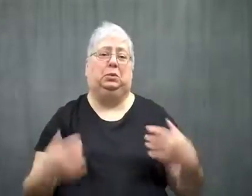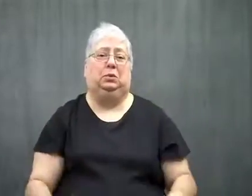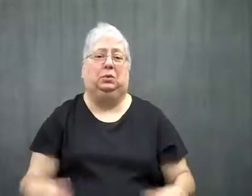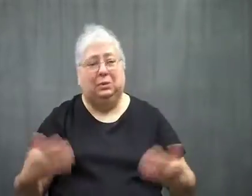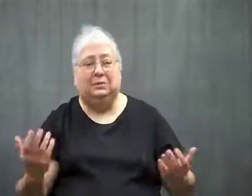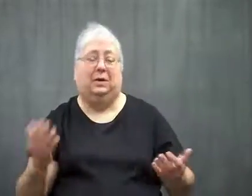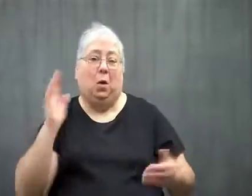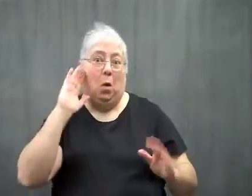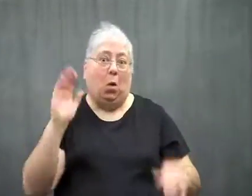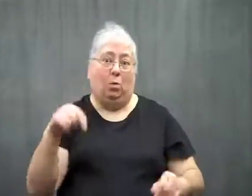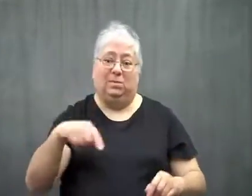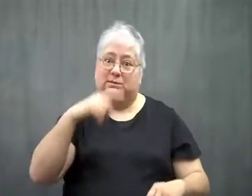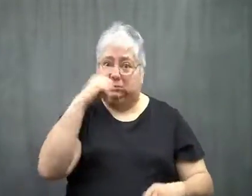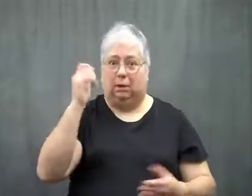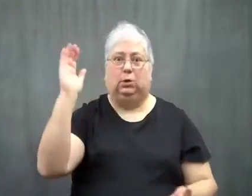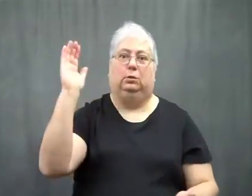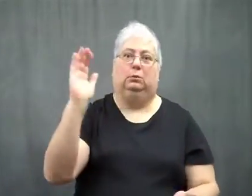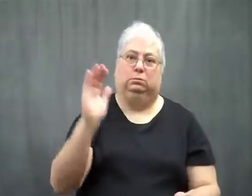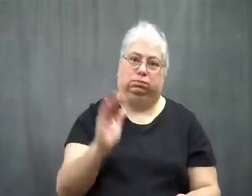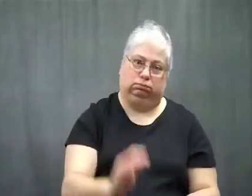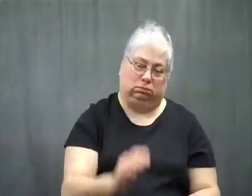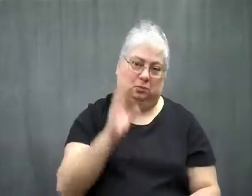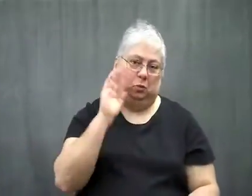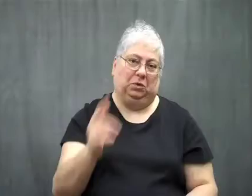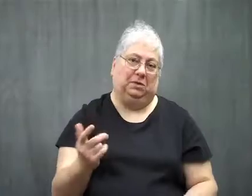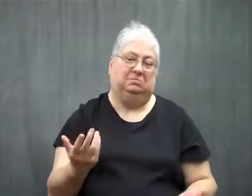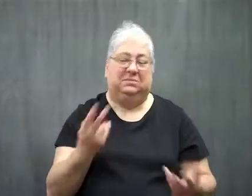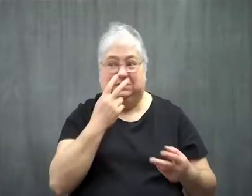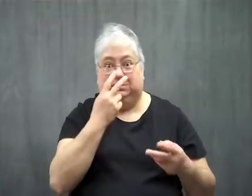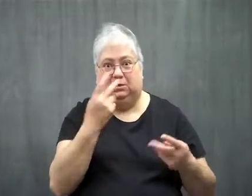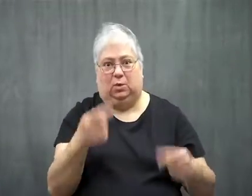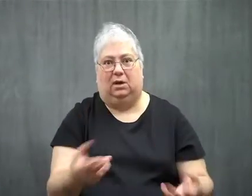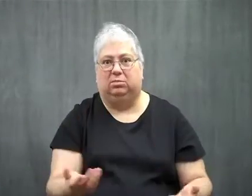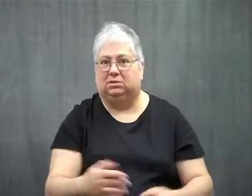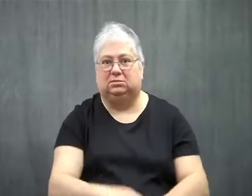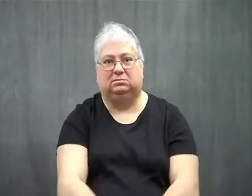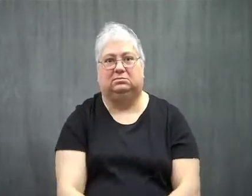Hopefully the weather will abate this summer. We'll see what happens.